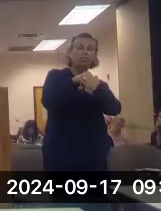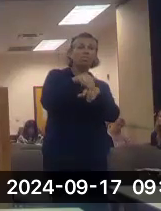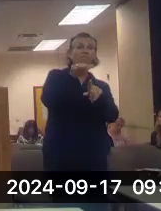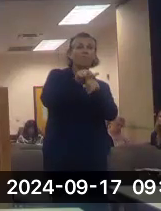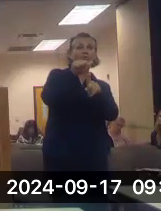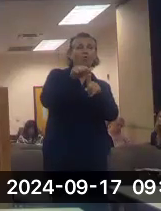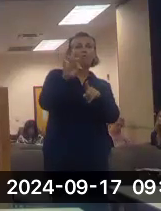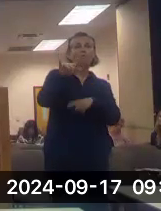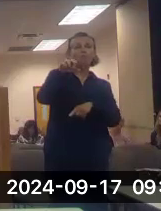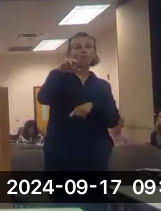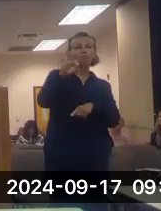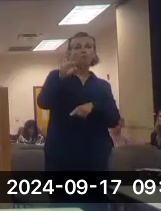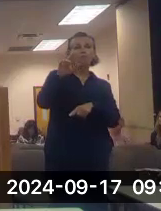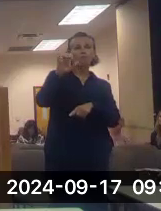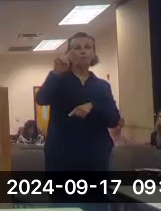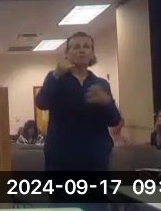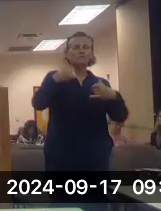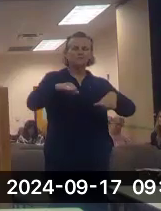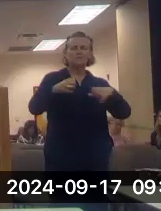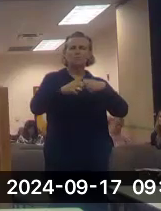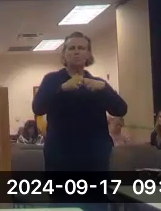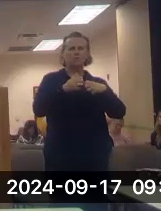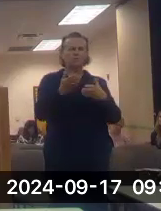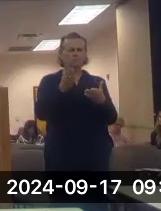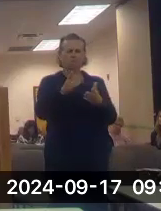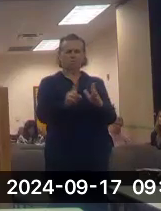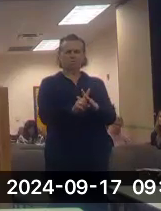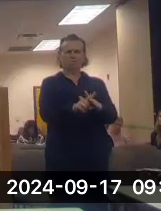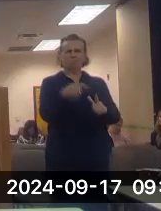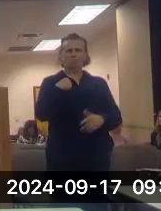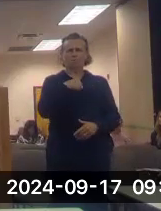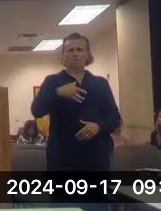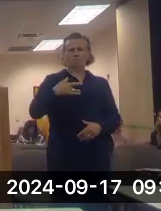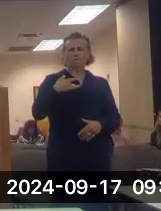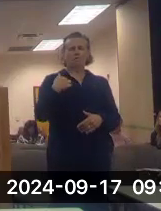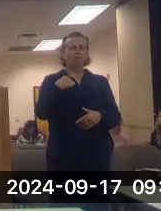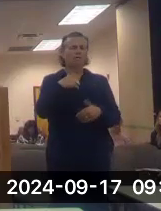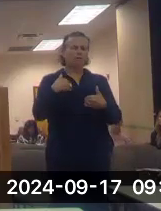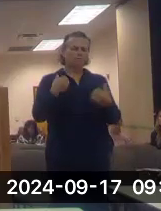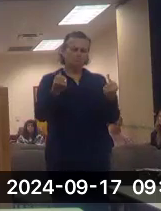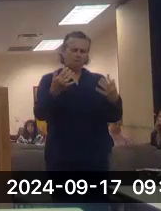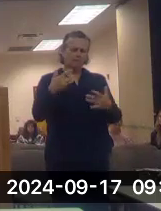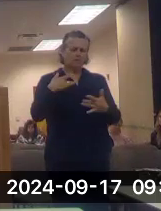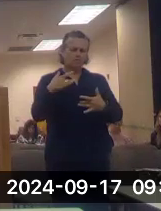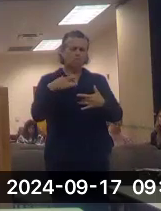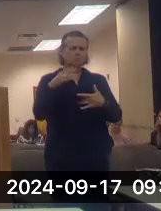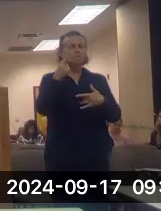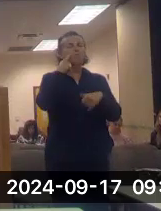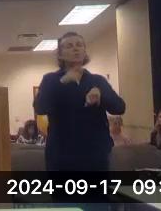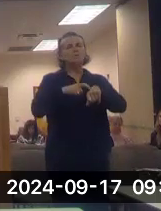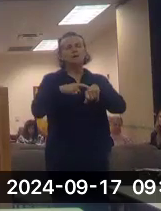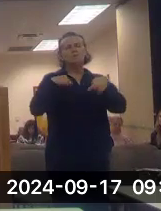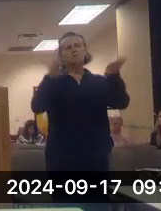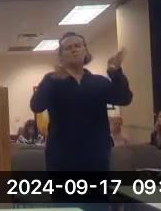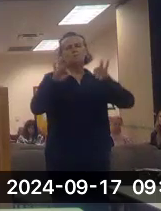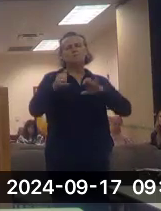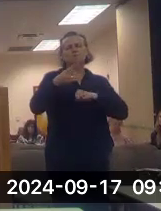Reginald Parson: Our written testimony lays out some specific questions and concerns, but rather than reading all of them today in the spirit of time. I've picked out just a few to highlight